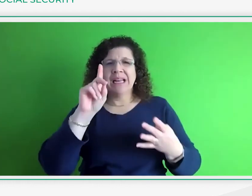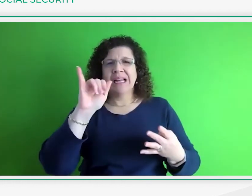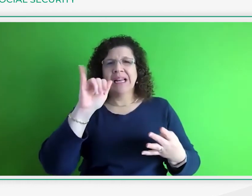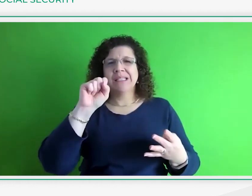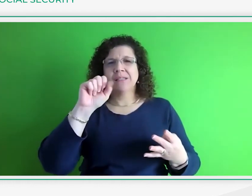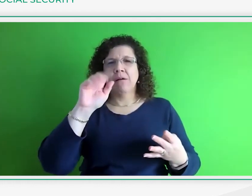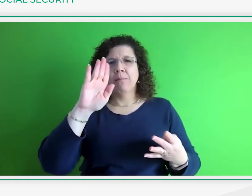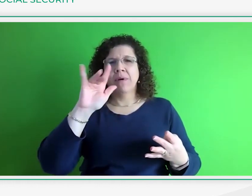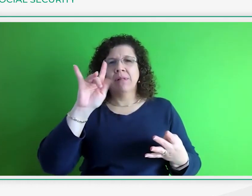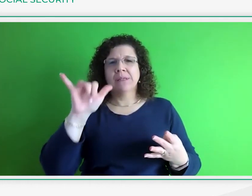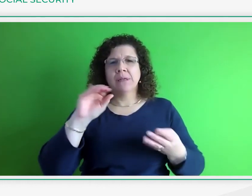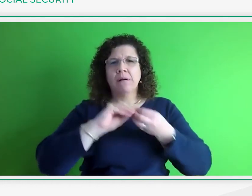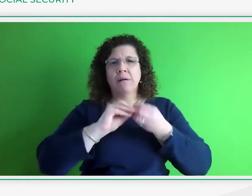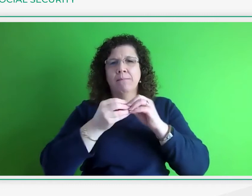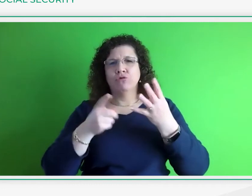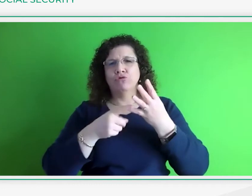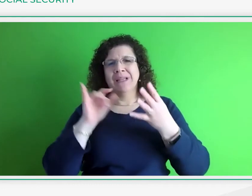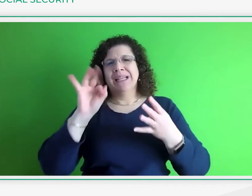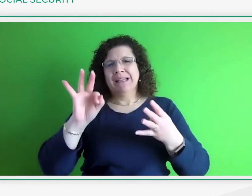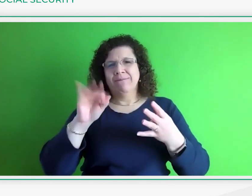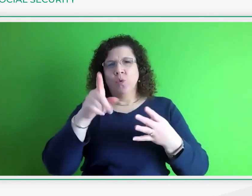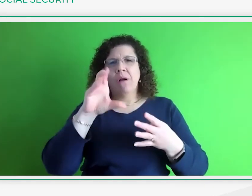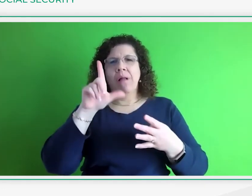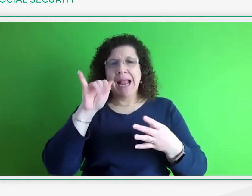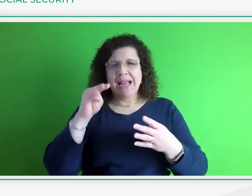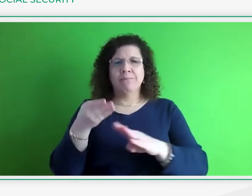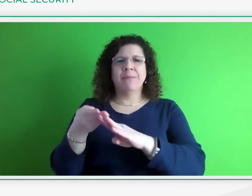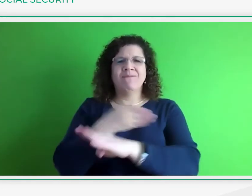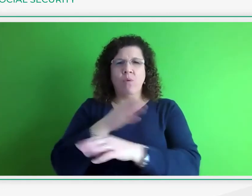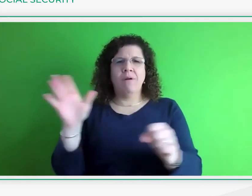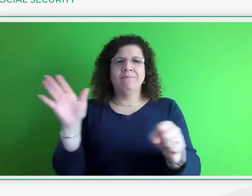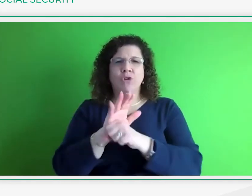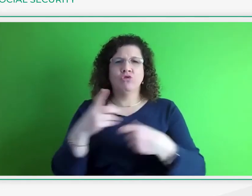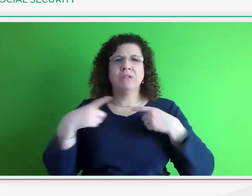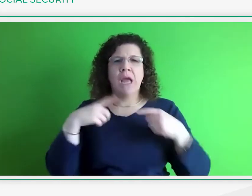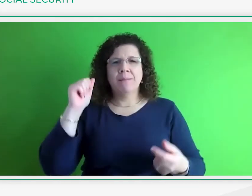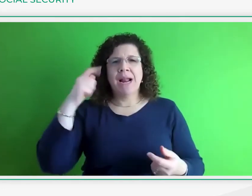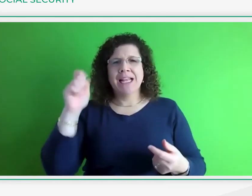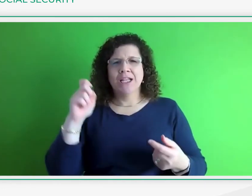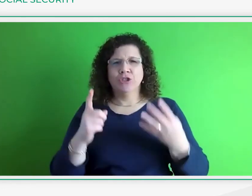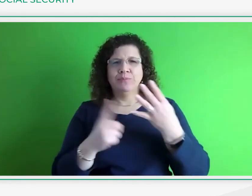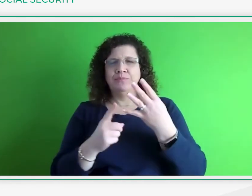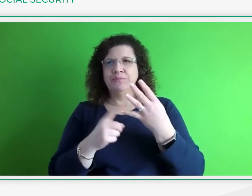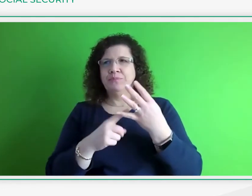into. The last one is the disability number if you actually claim before full retirement age.